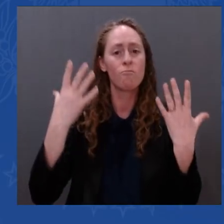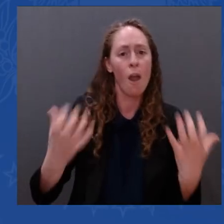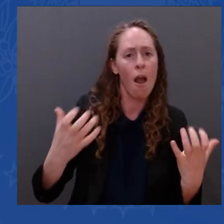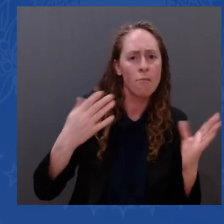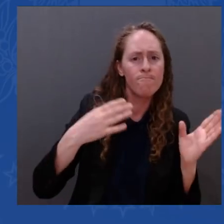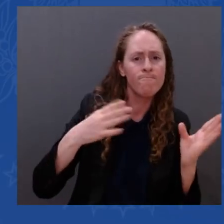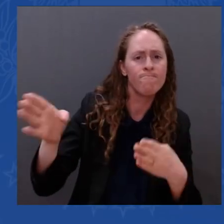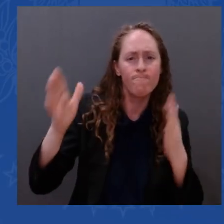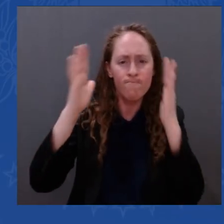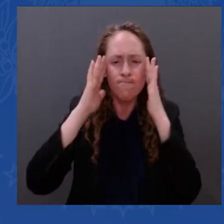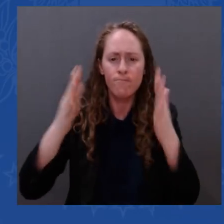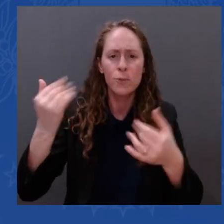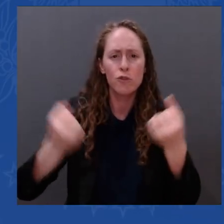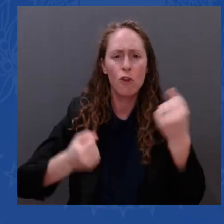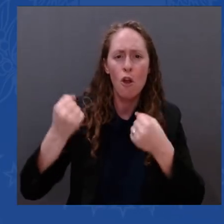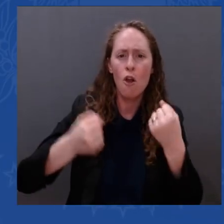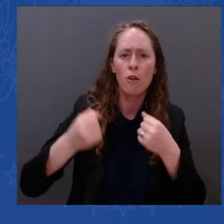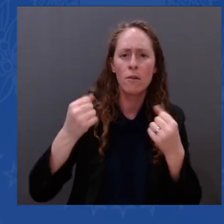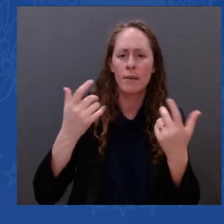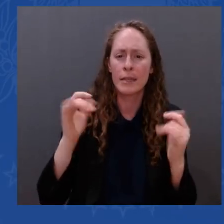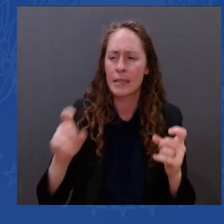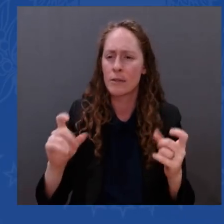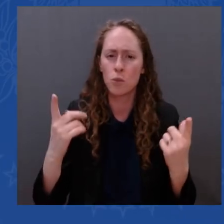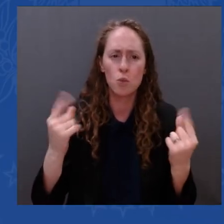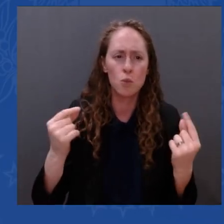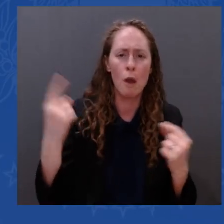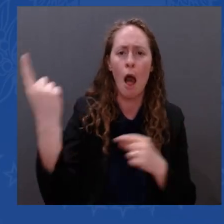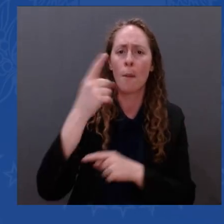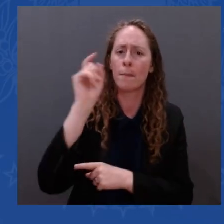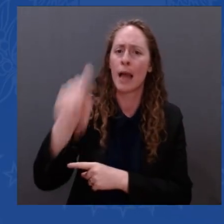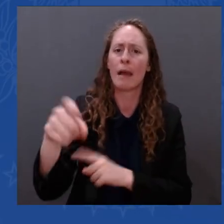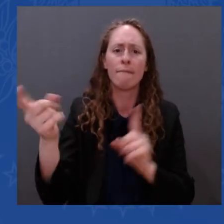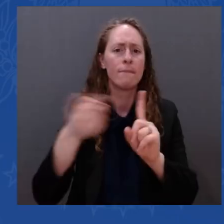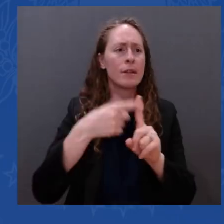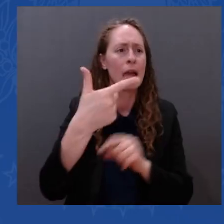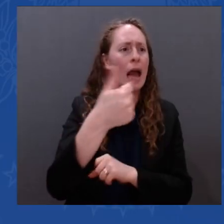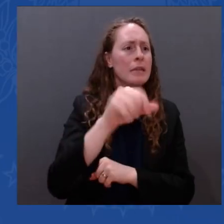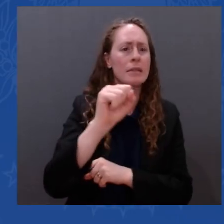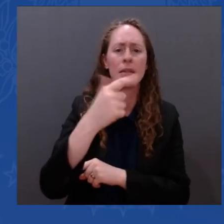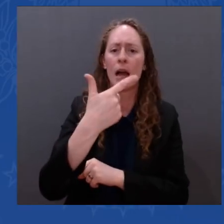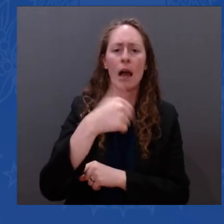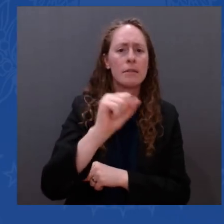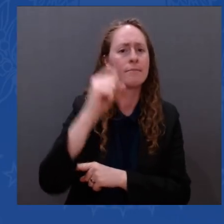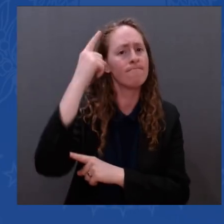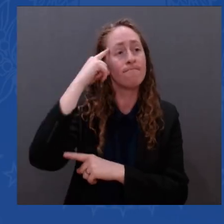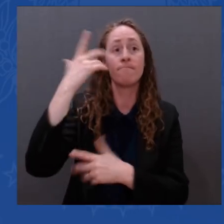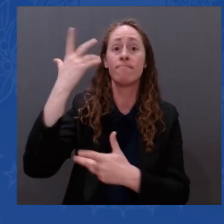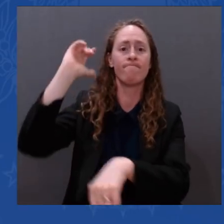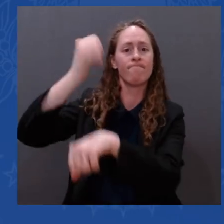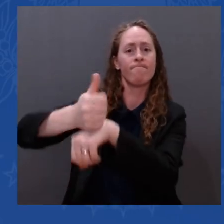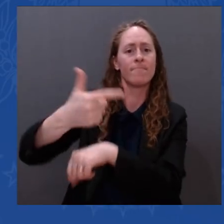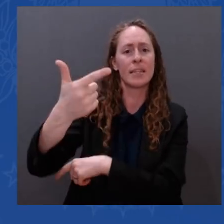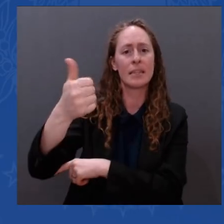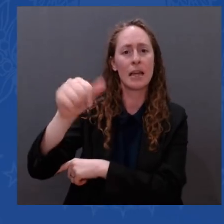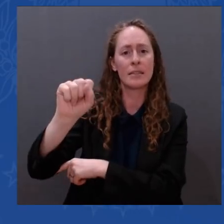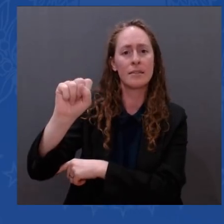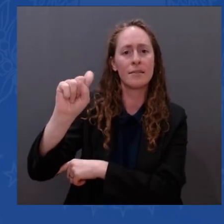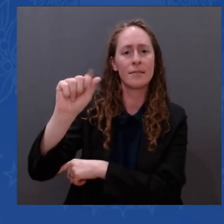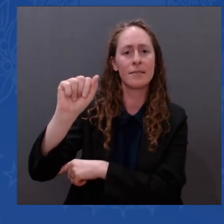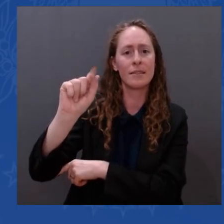it has an effect of generating economic growth just by putting in the station. And I think you're going to see that as well in the United States.